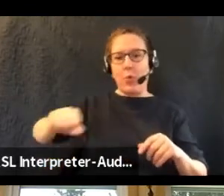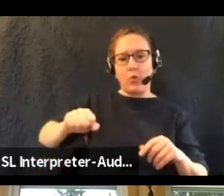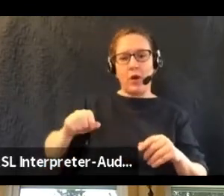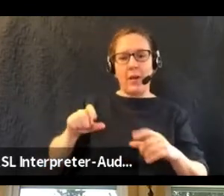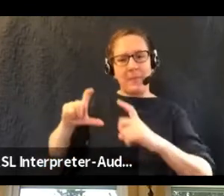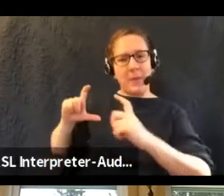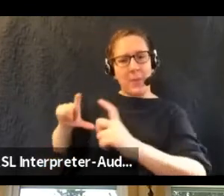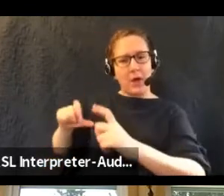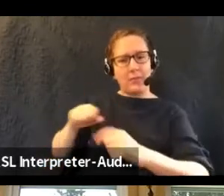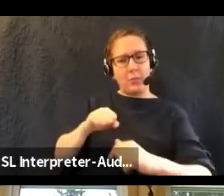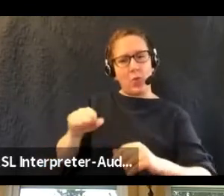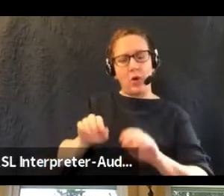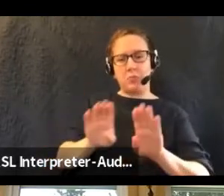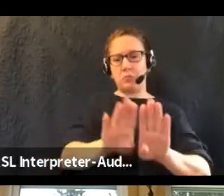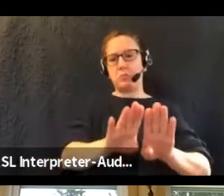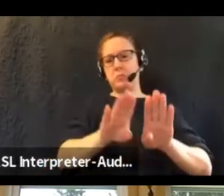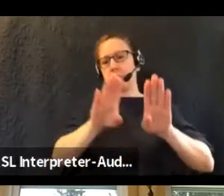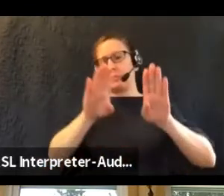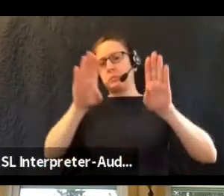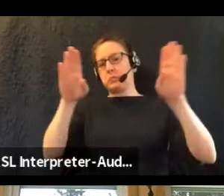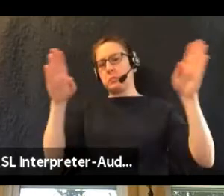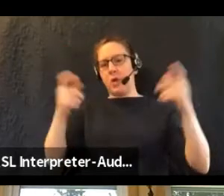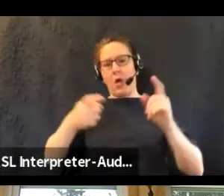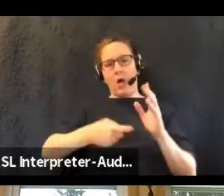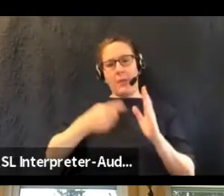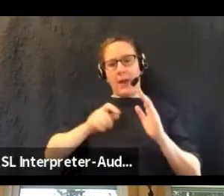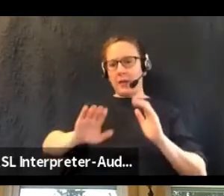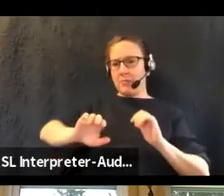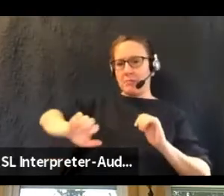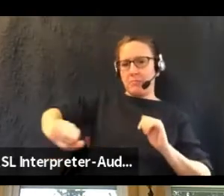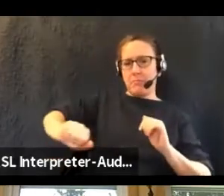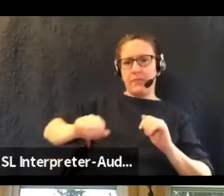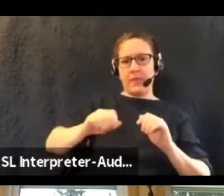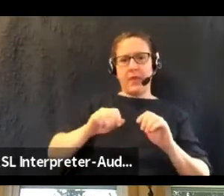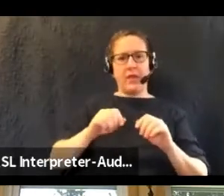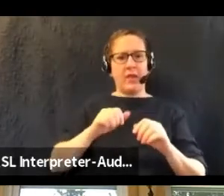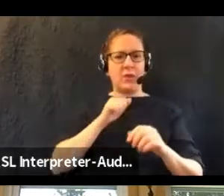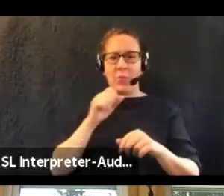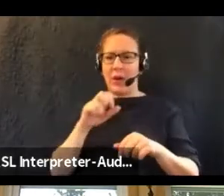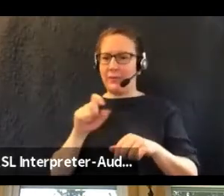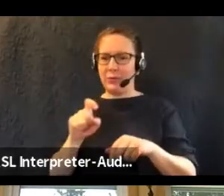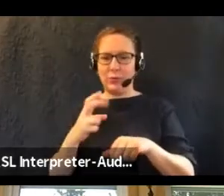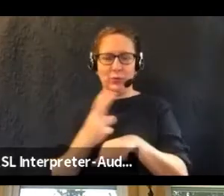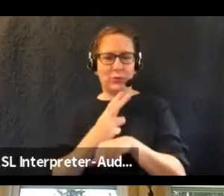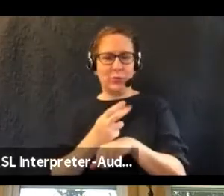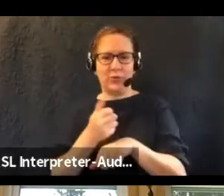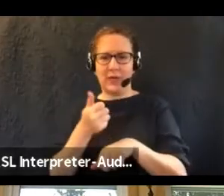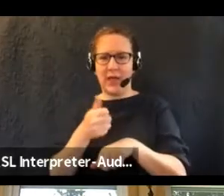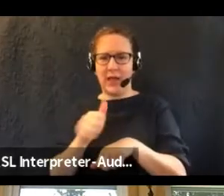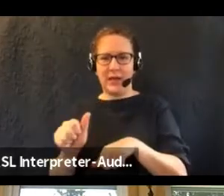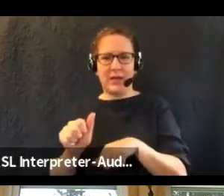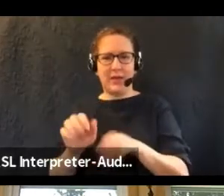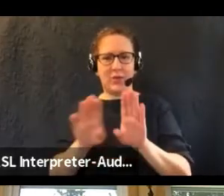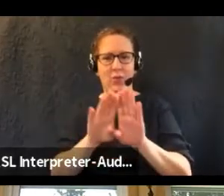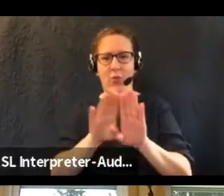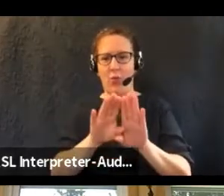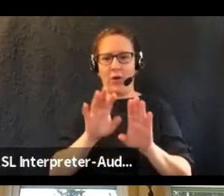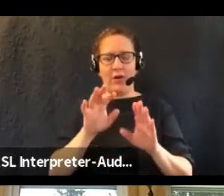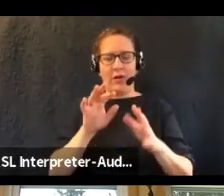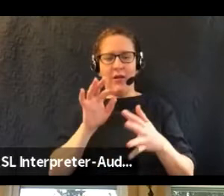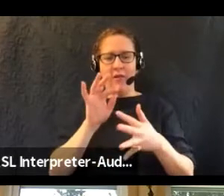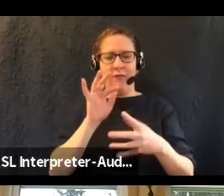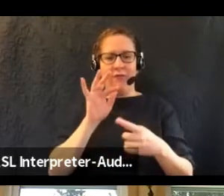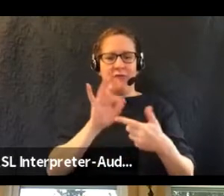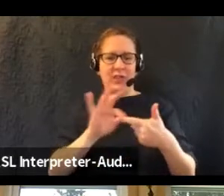now without having to utilize any door feature has not only assisted those who might have